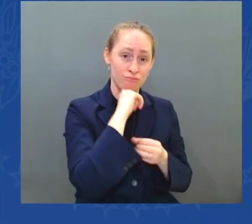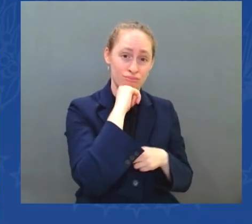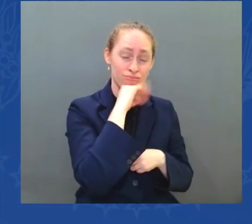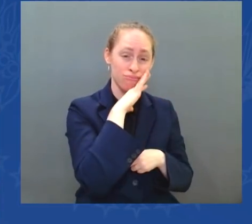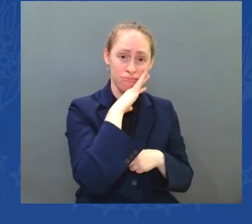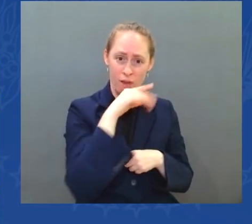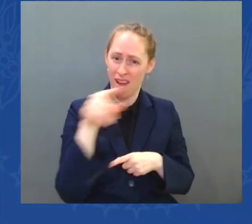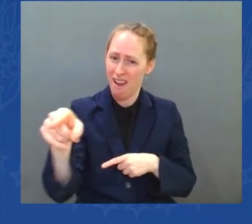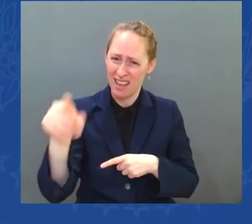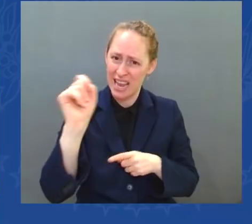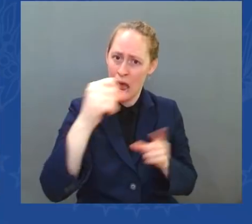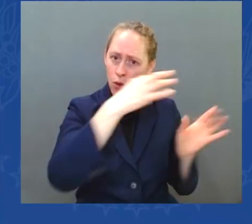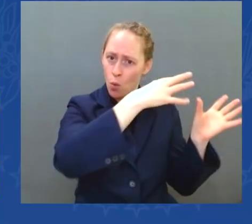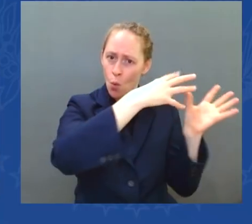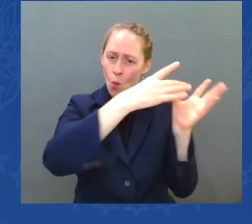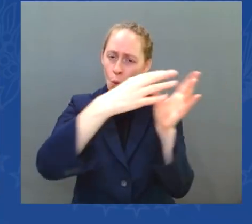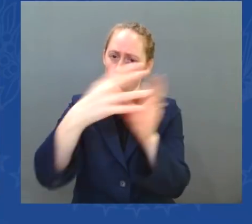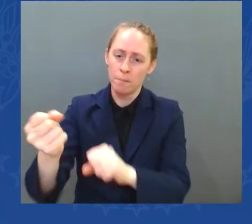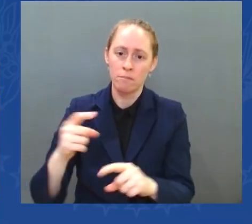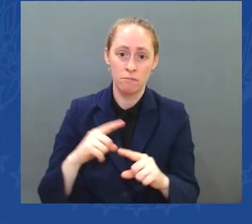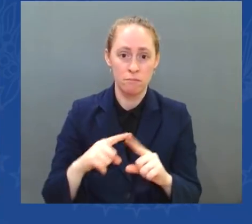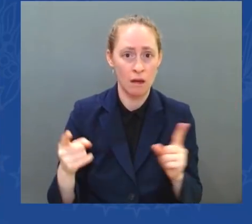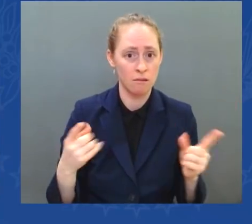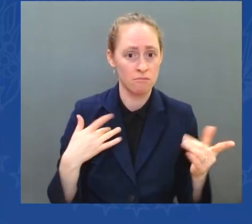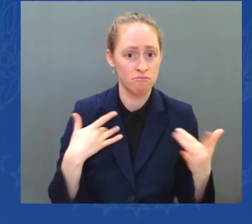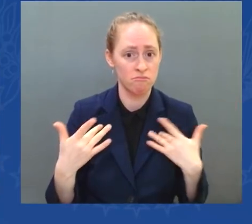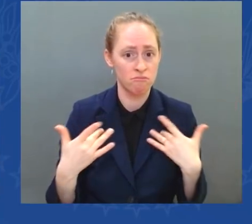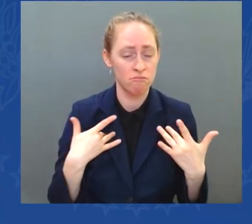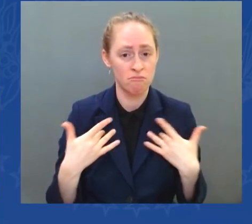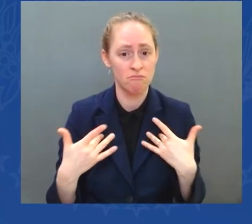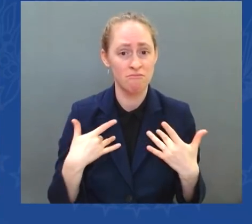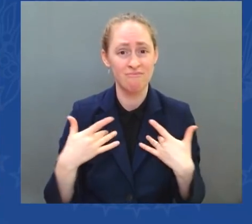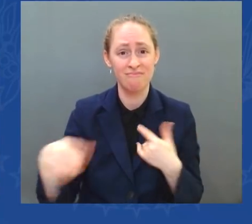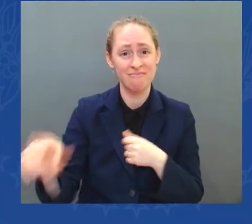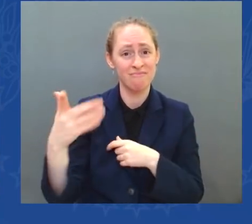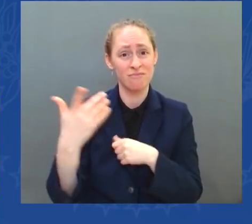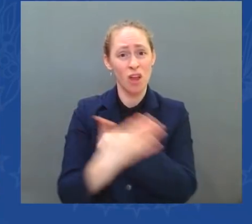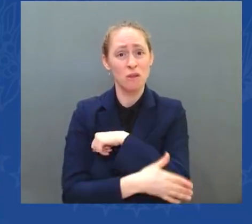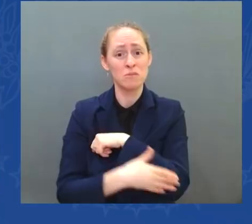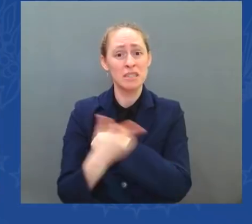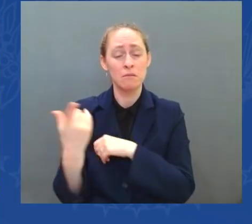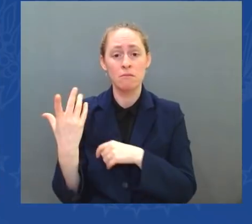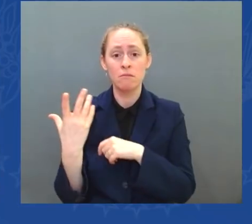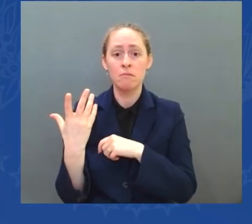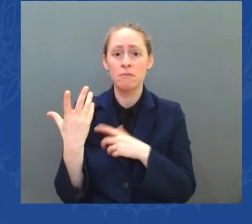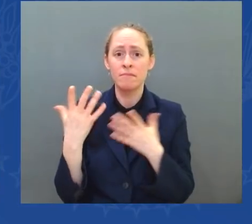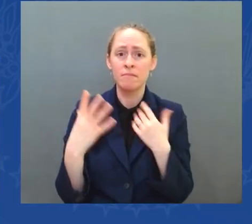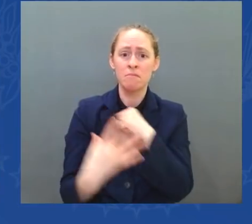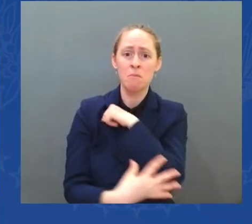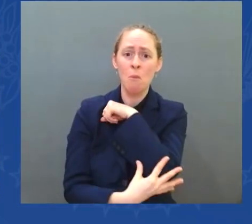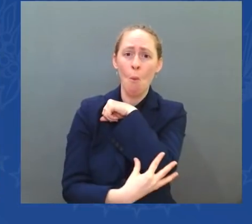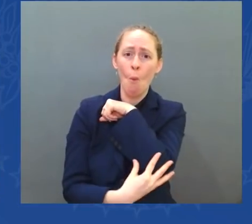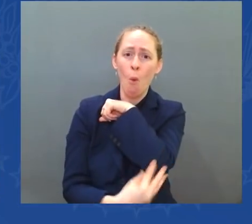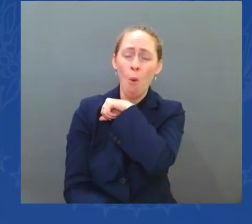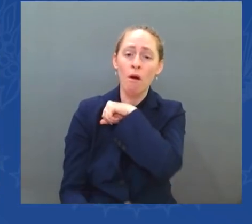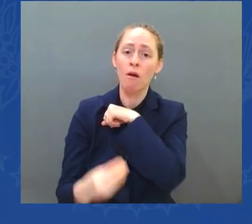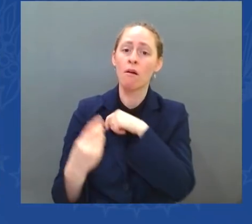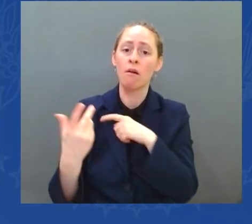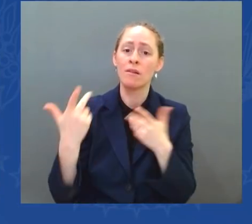they can produce things on it and use up that sink. You know, and even reinventing the legacy industries